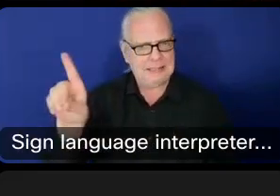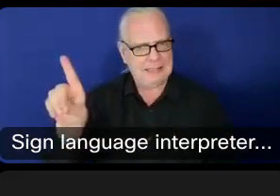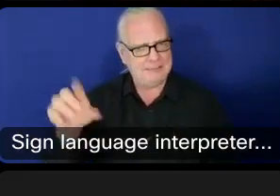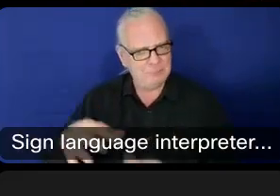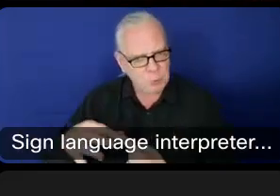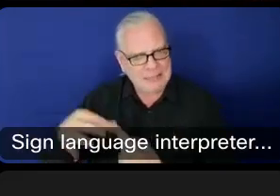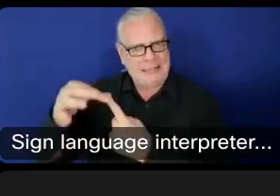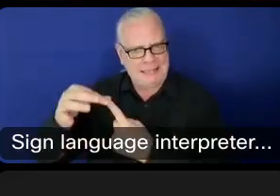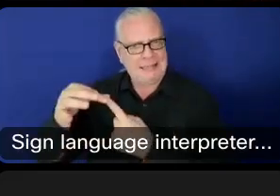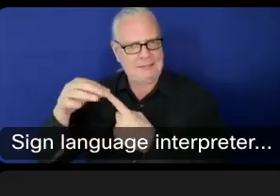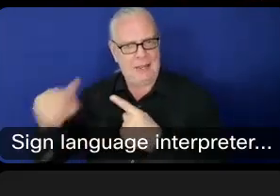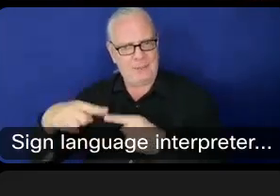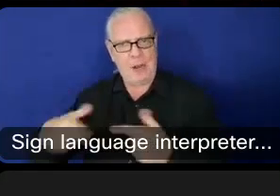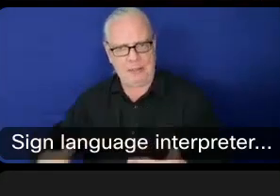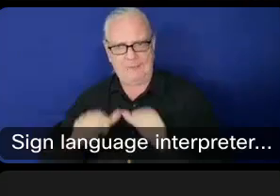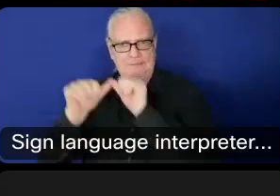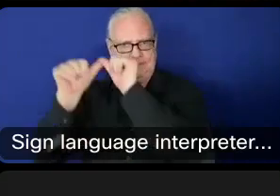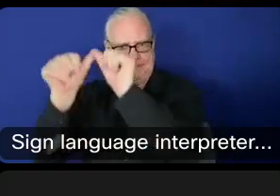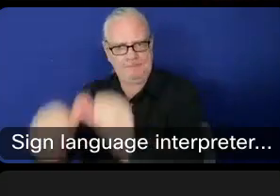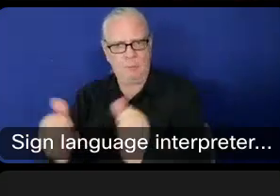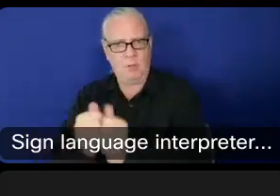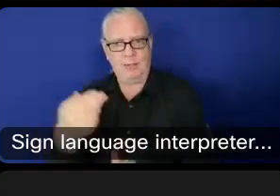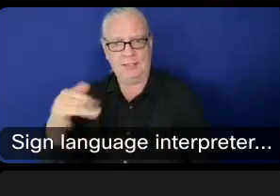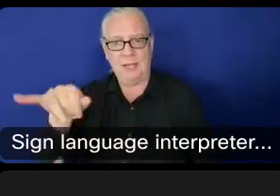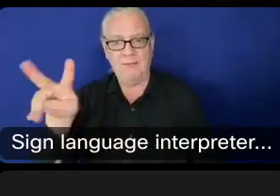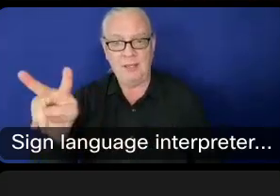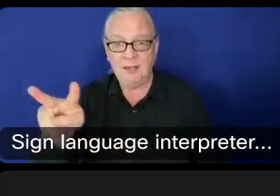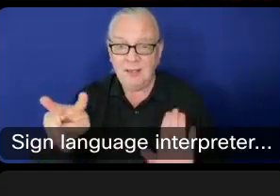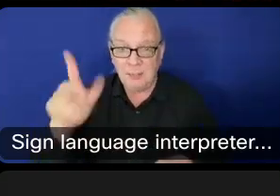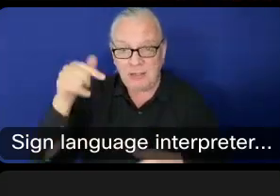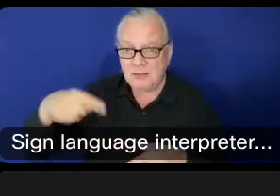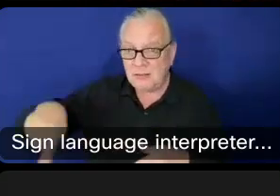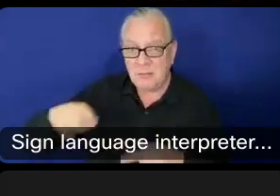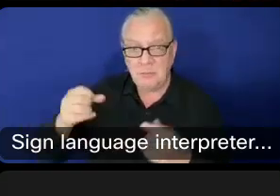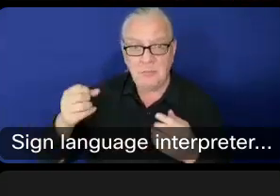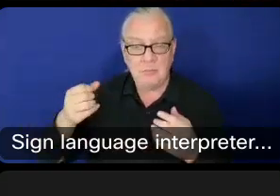with HIV. You know, because of losing hundreds of your friends,